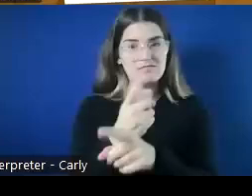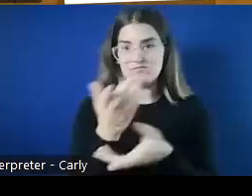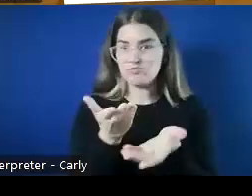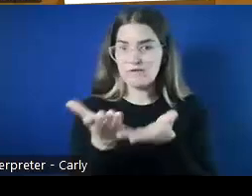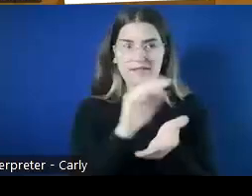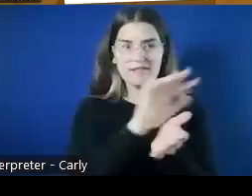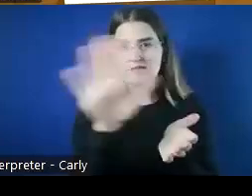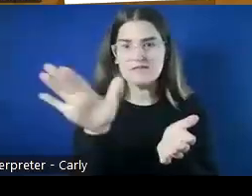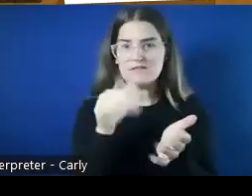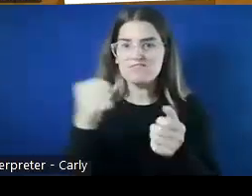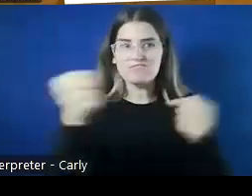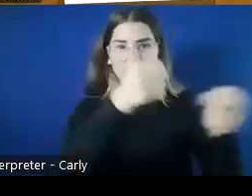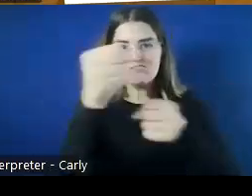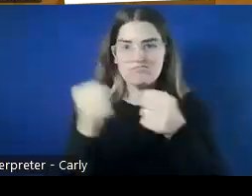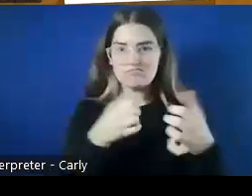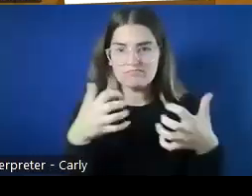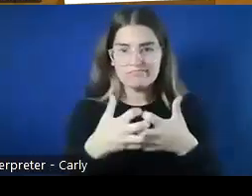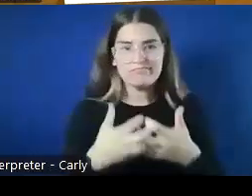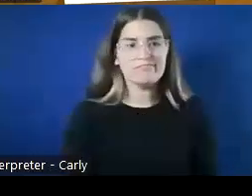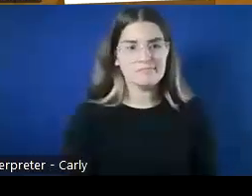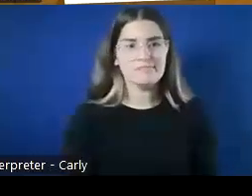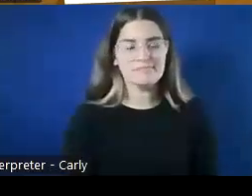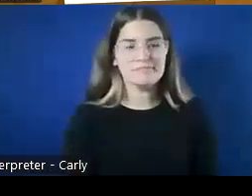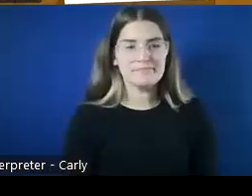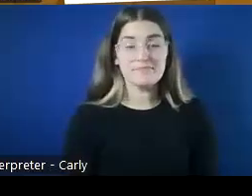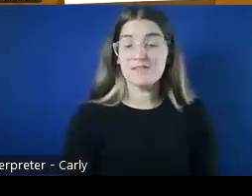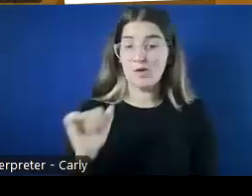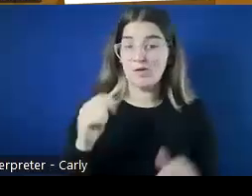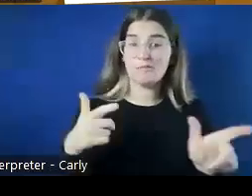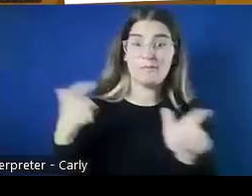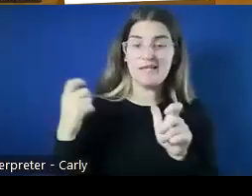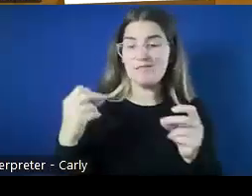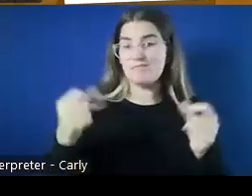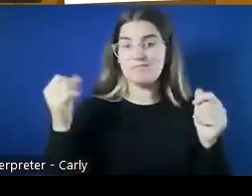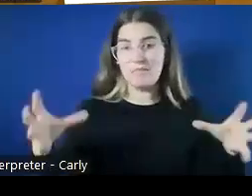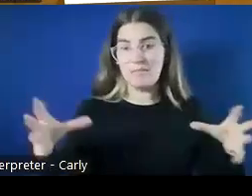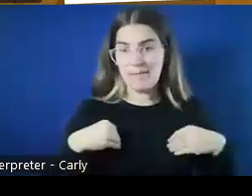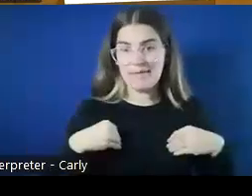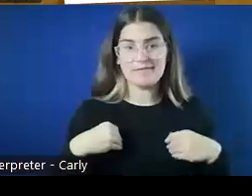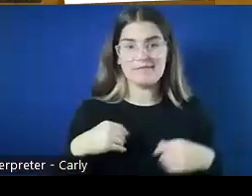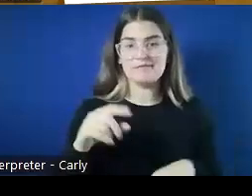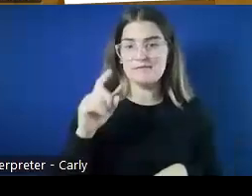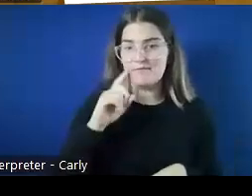and urmc and with the speed at which they can be admitted to the inpatient unit if there's a